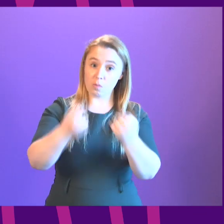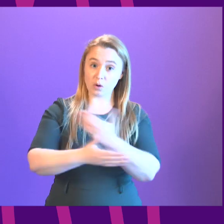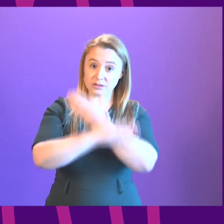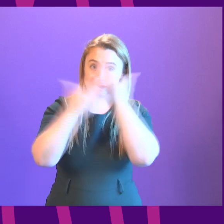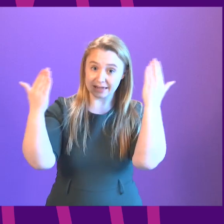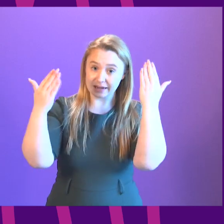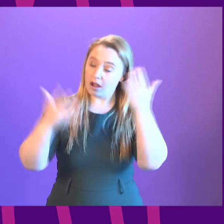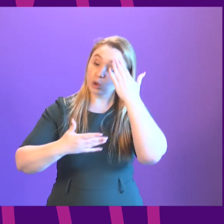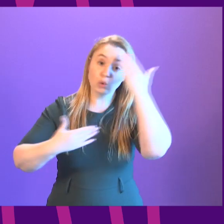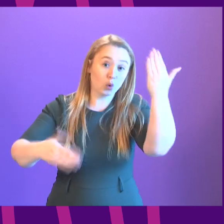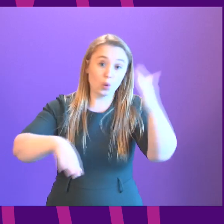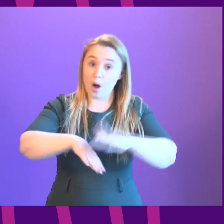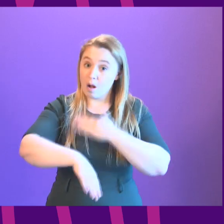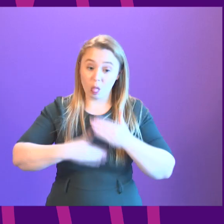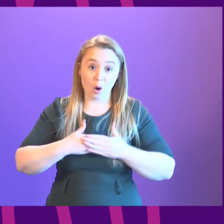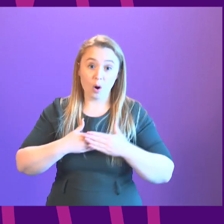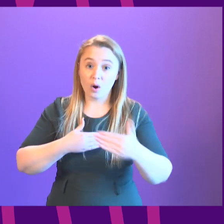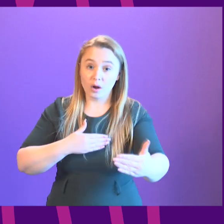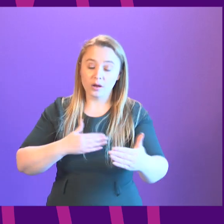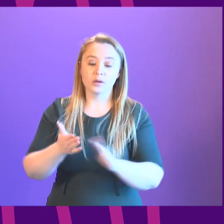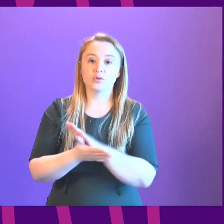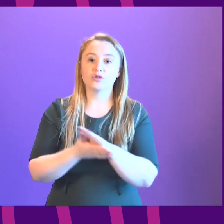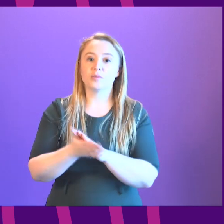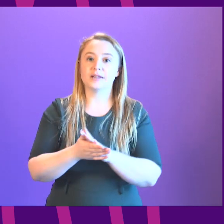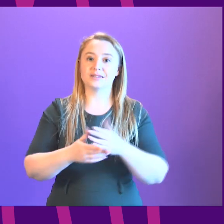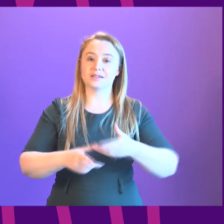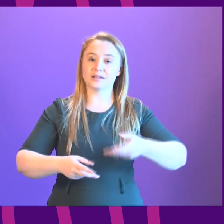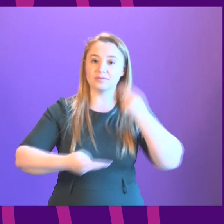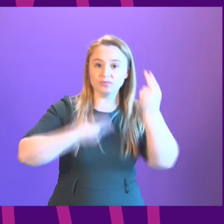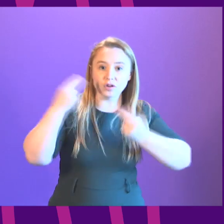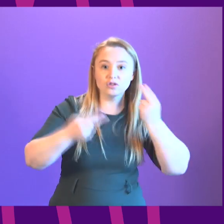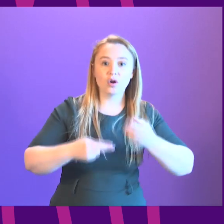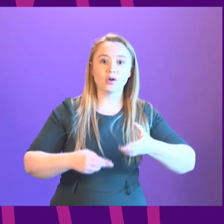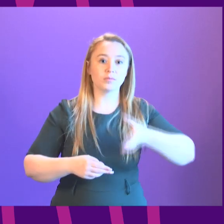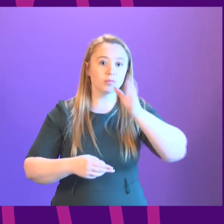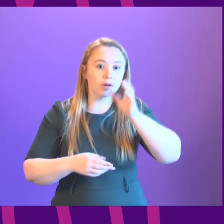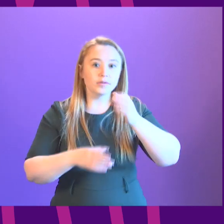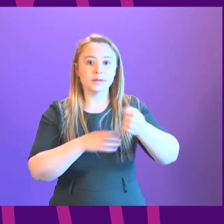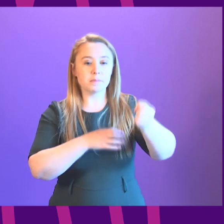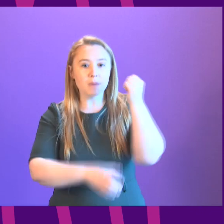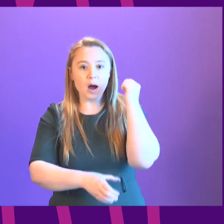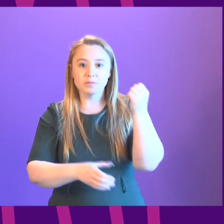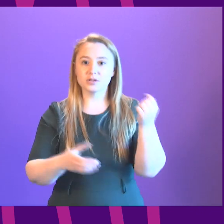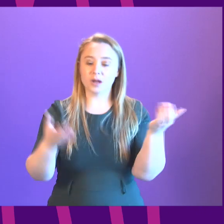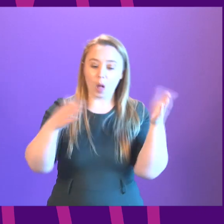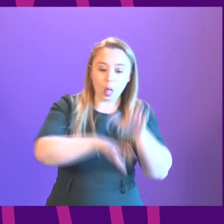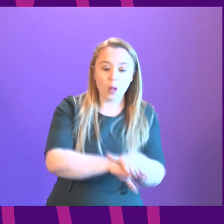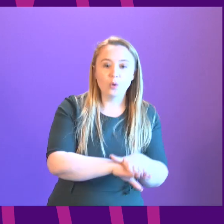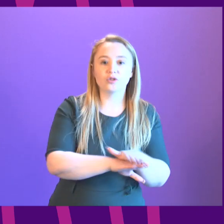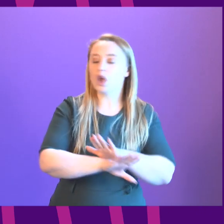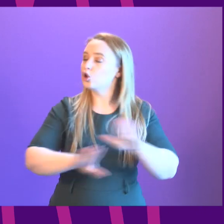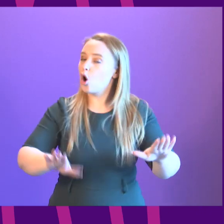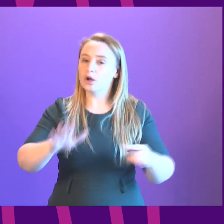period means the closure of all hospitality, pubs and restaurants, non-essential retail,